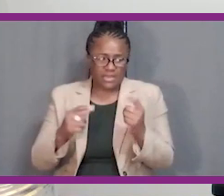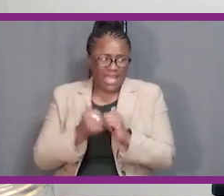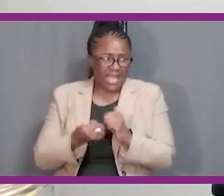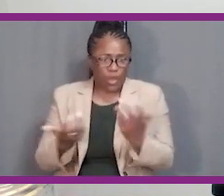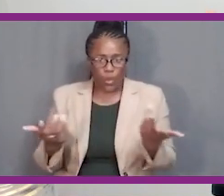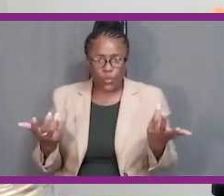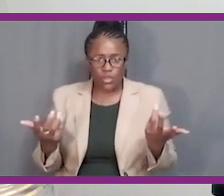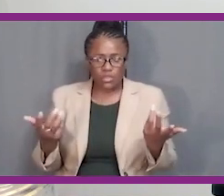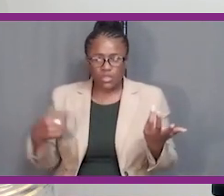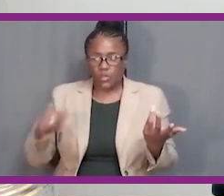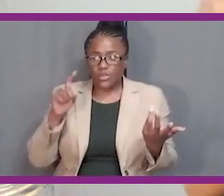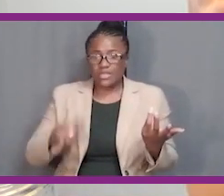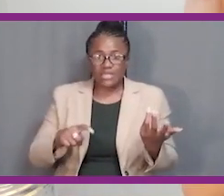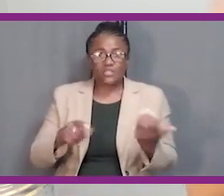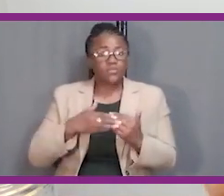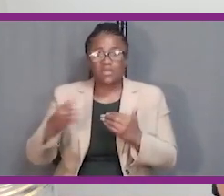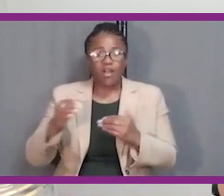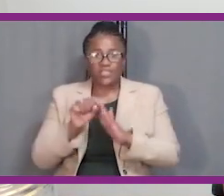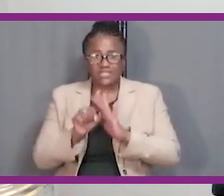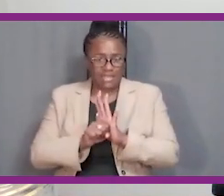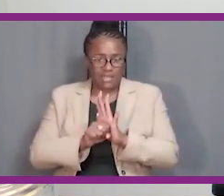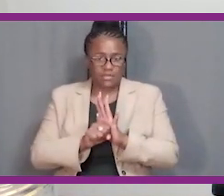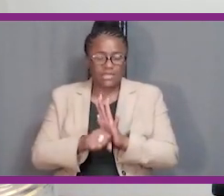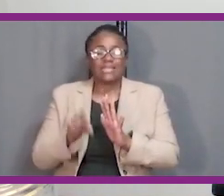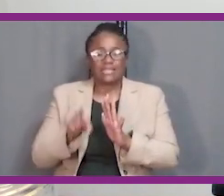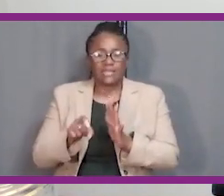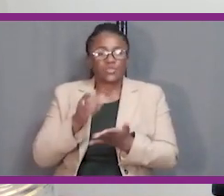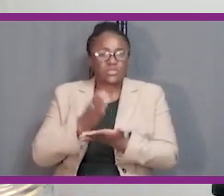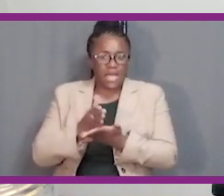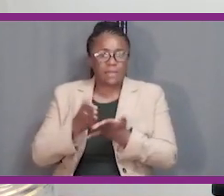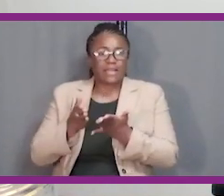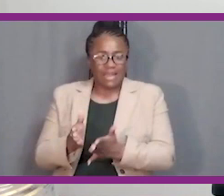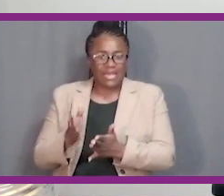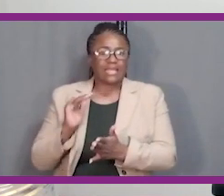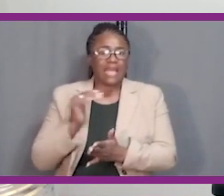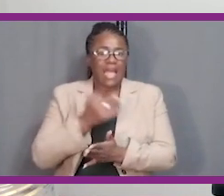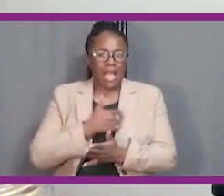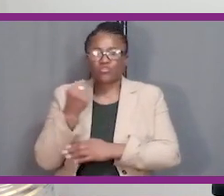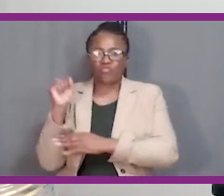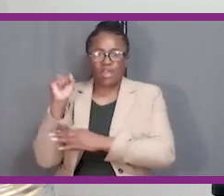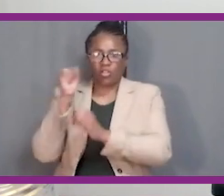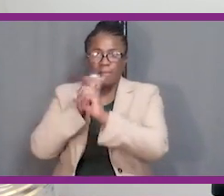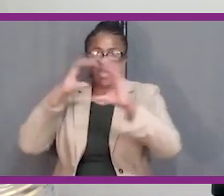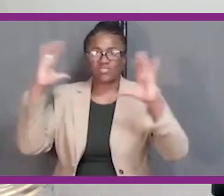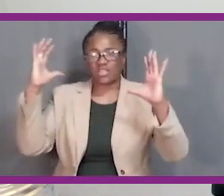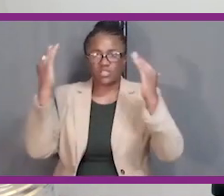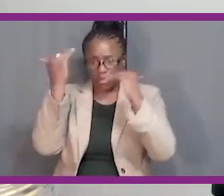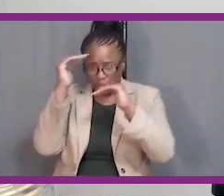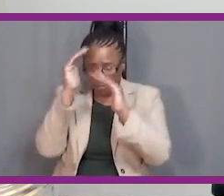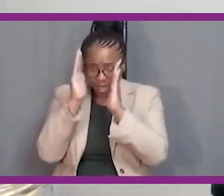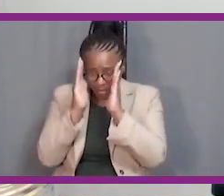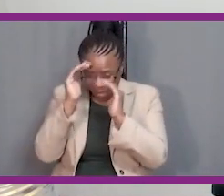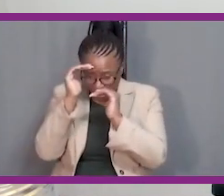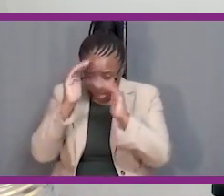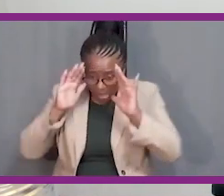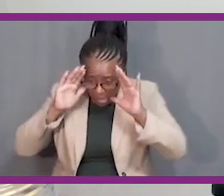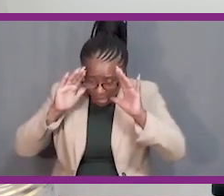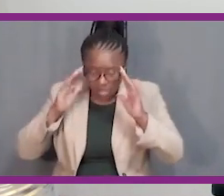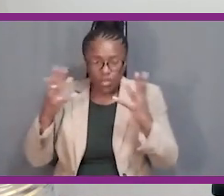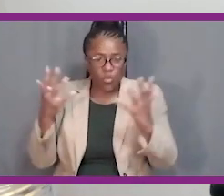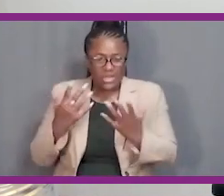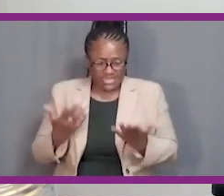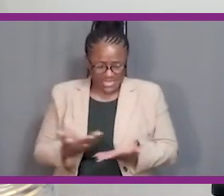our radical imaginations be so limited by what exists now. And understand that. I mean, again,